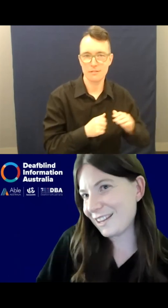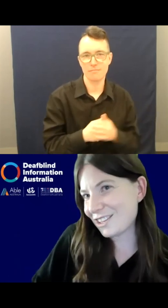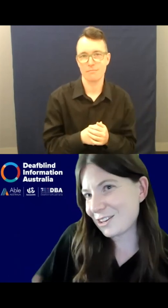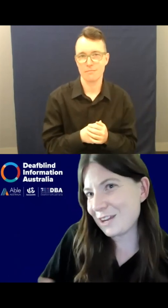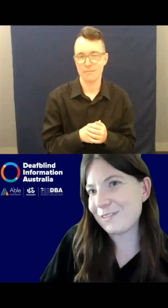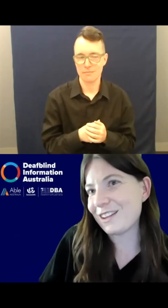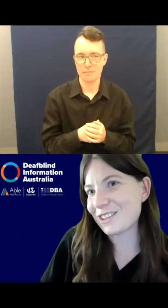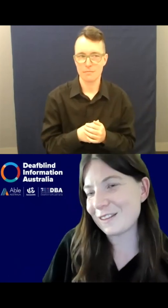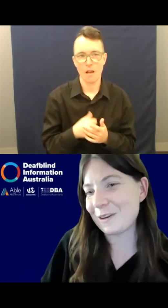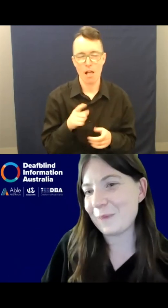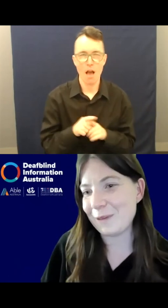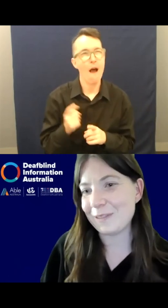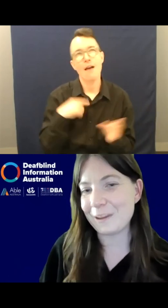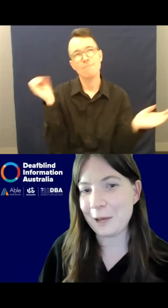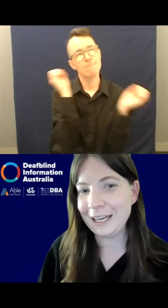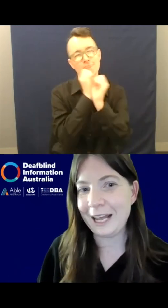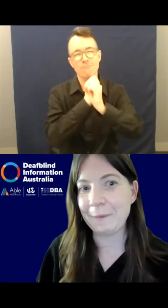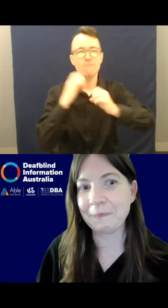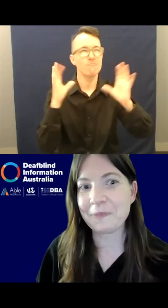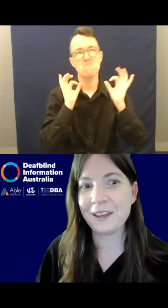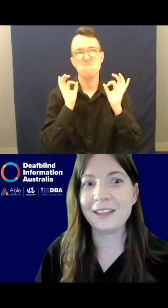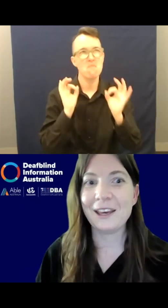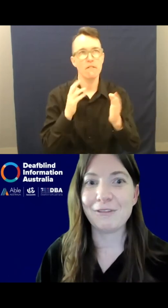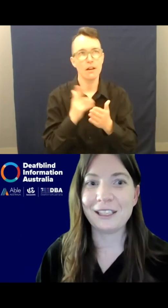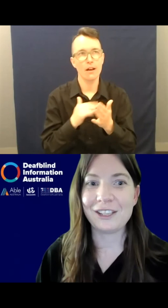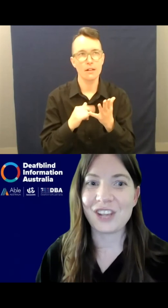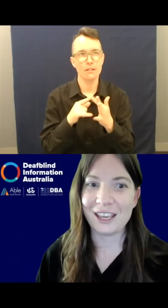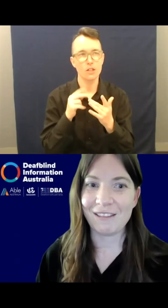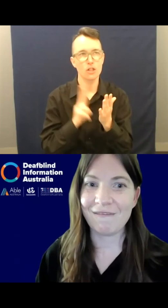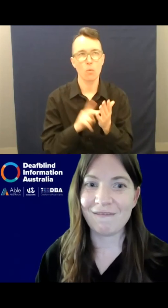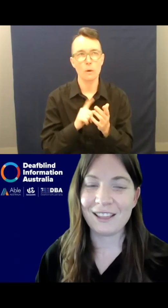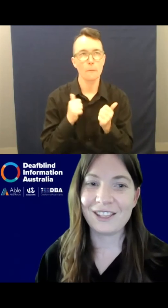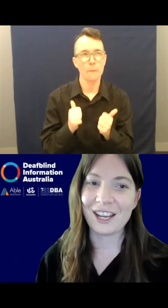creative session, is going to be with someone, really checking that.